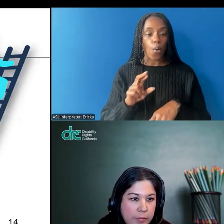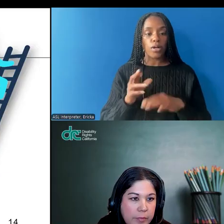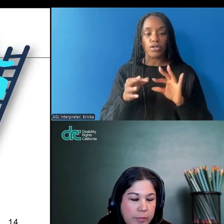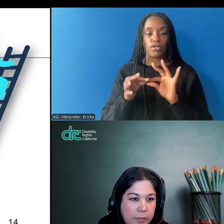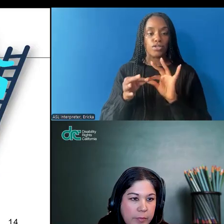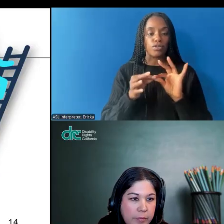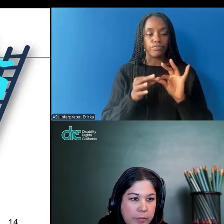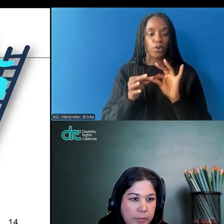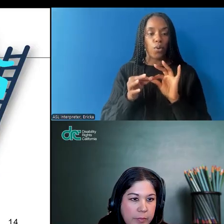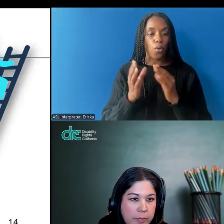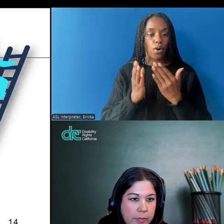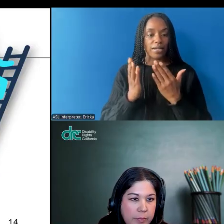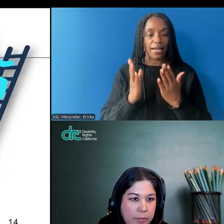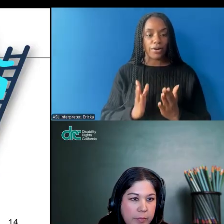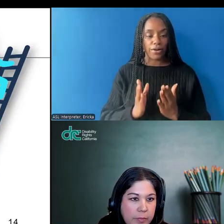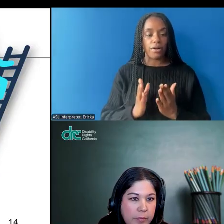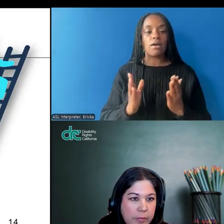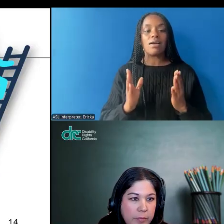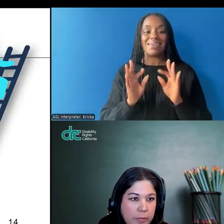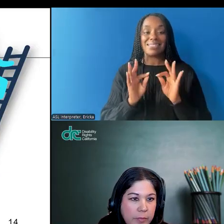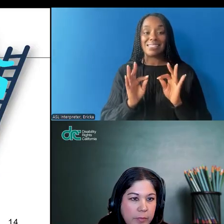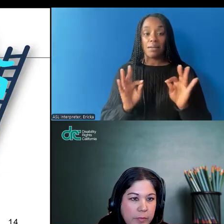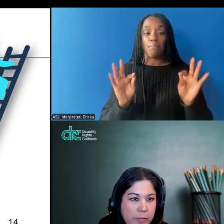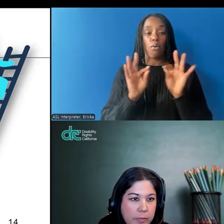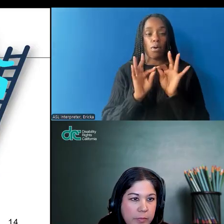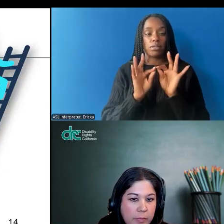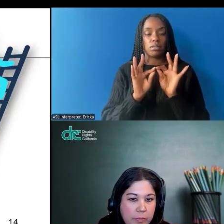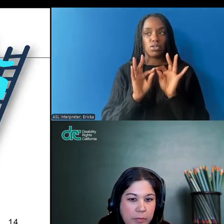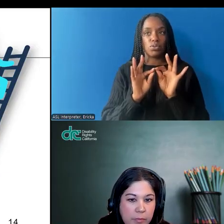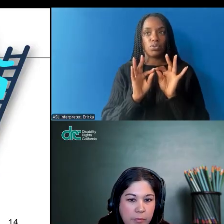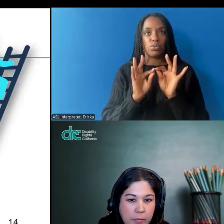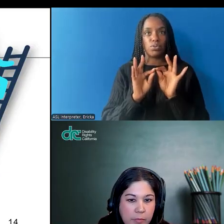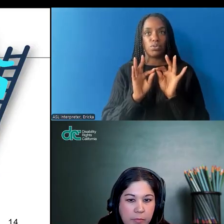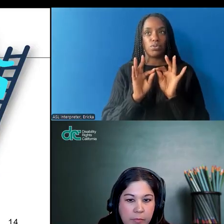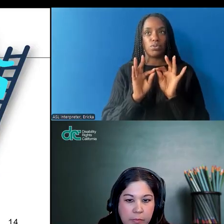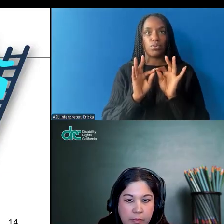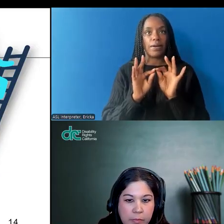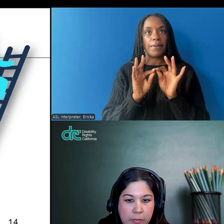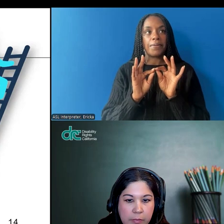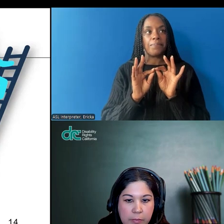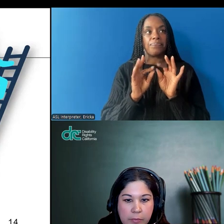As Laura mentioned, it's really important, to really have that moment to, to think through.